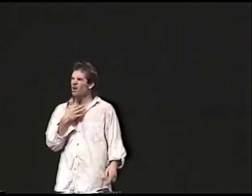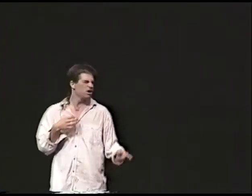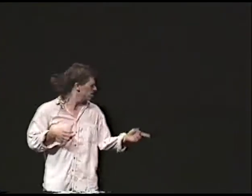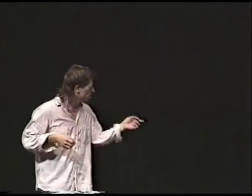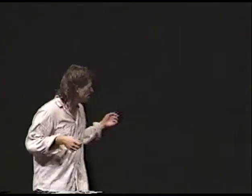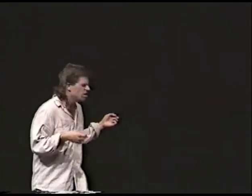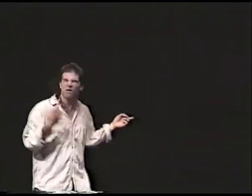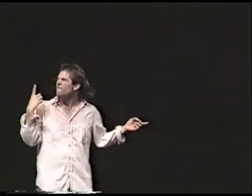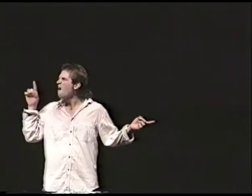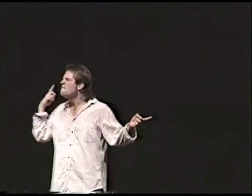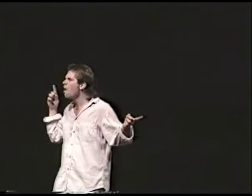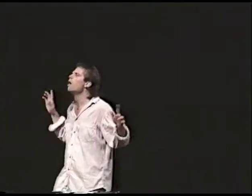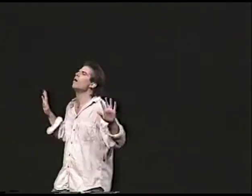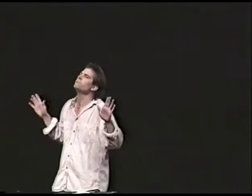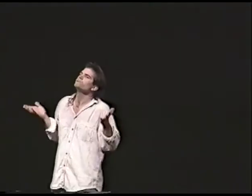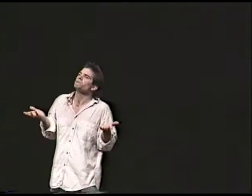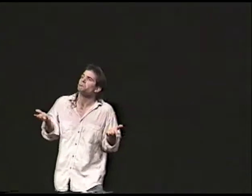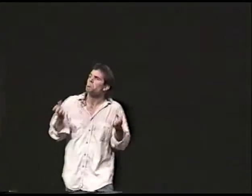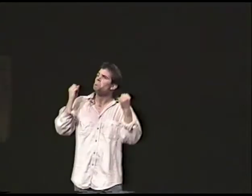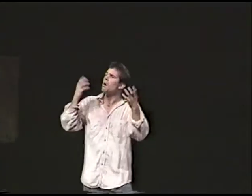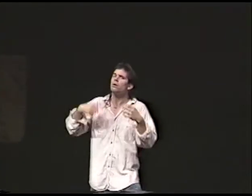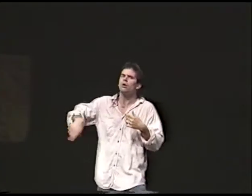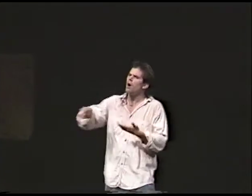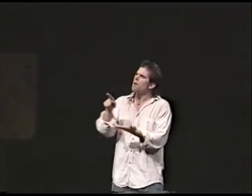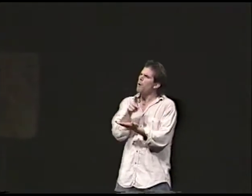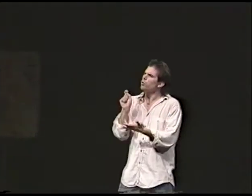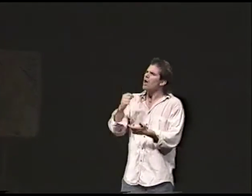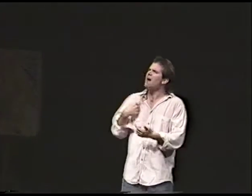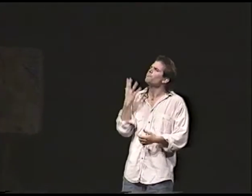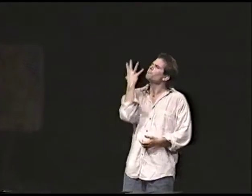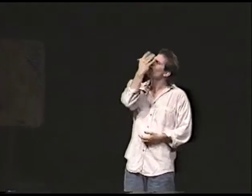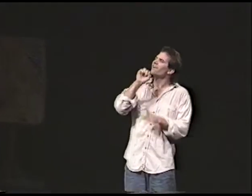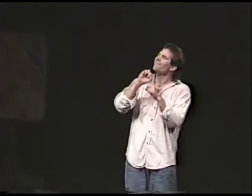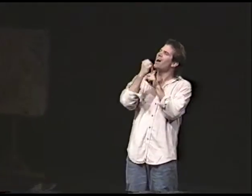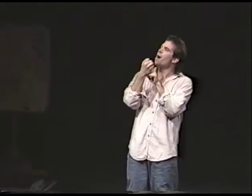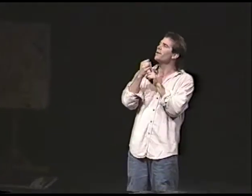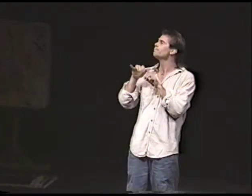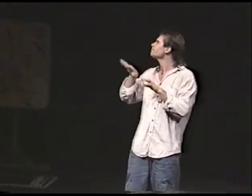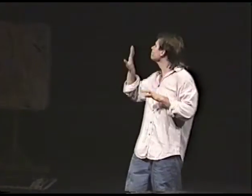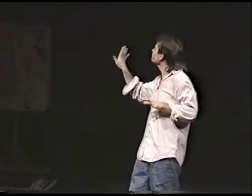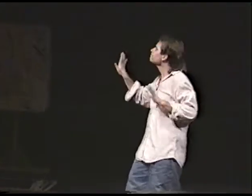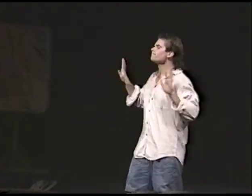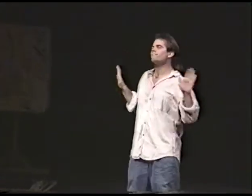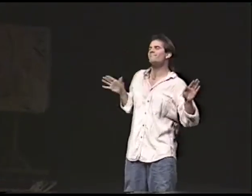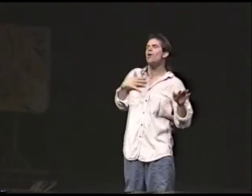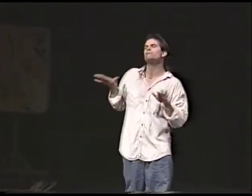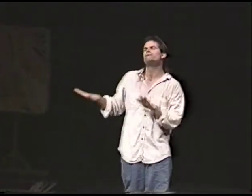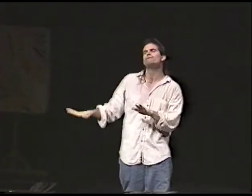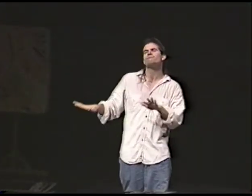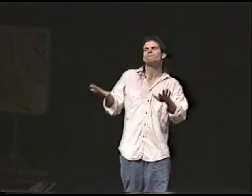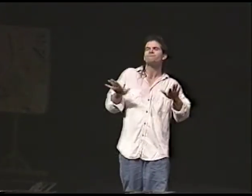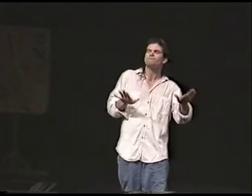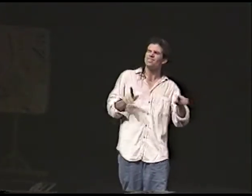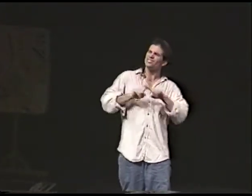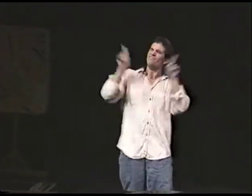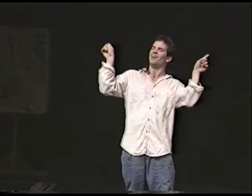OK, If you're wondering with all this stuff is for, poems should have a pretty environment,